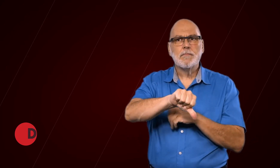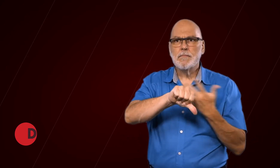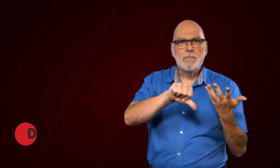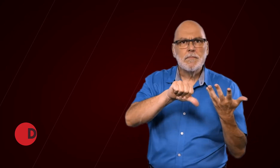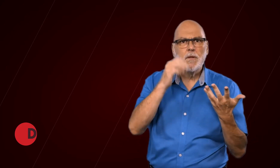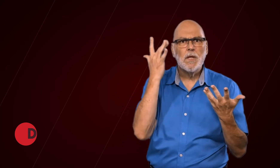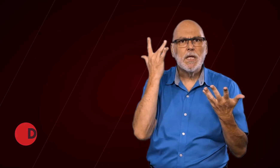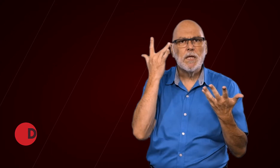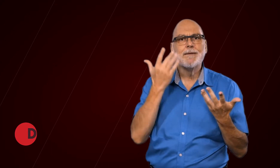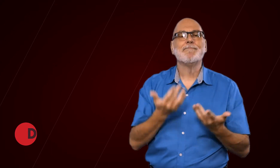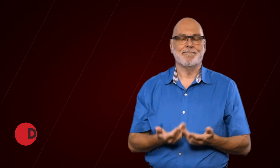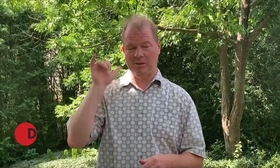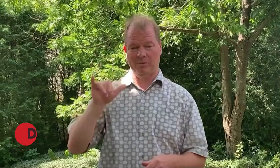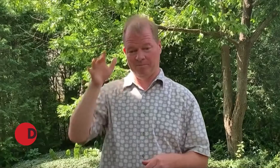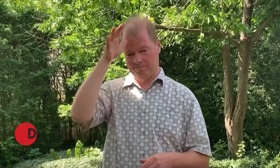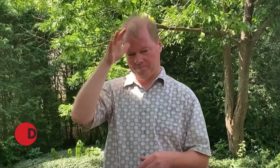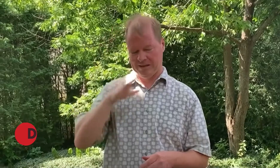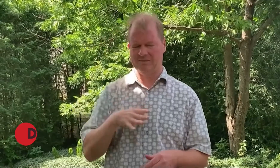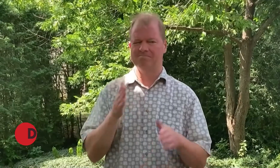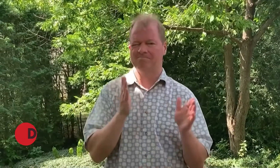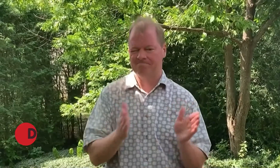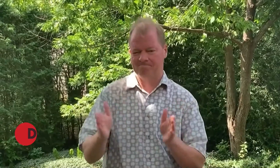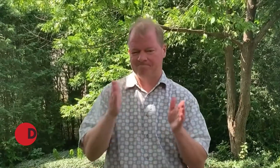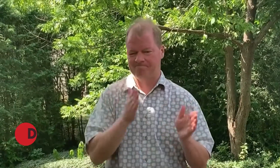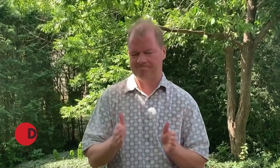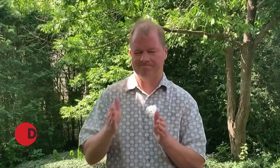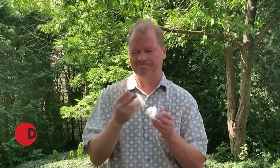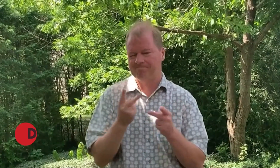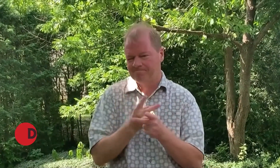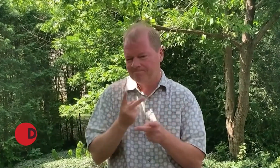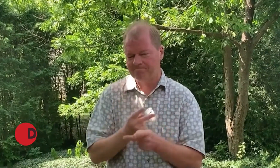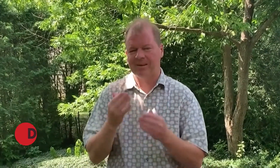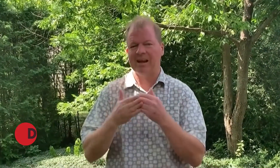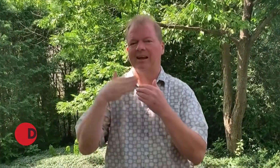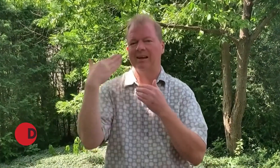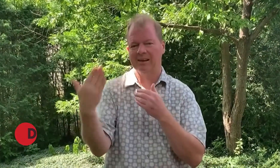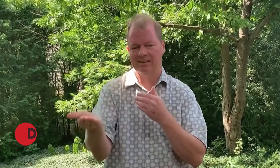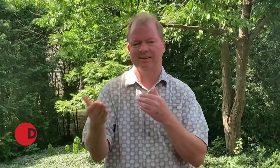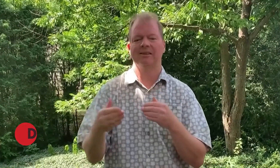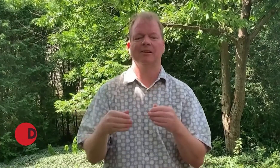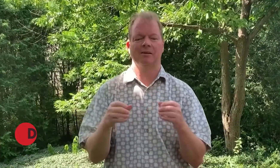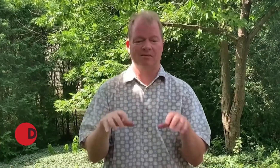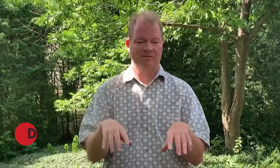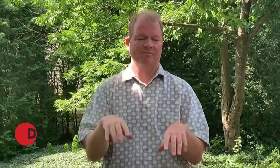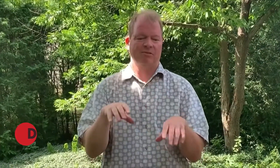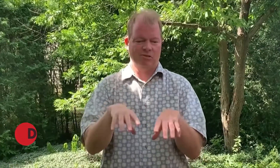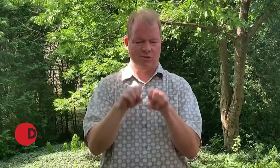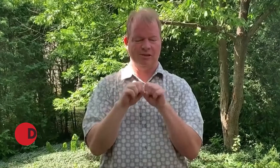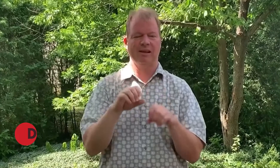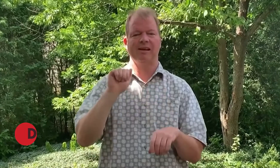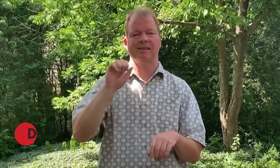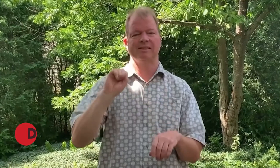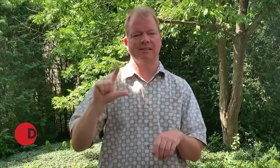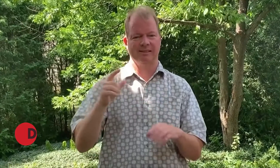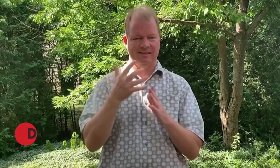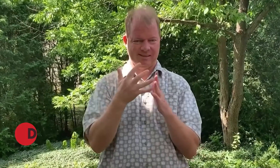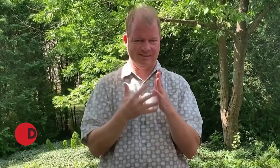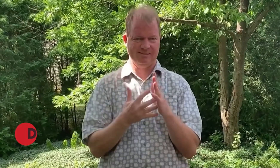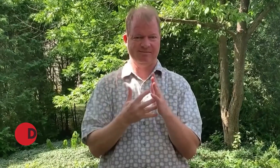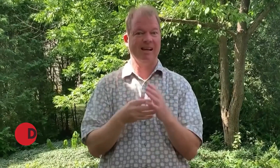He decided and deliberately planned ahead and took an ASL test,